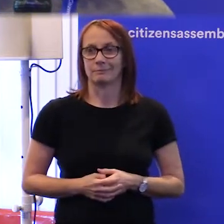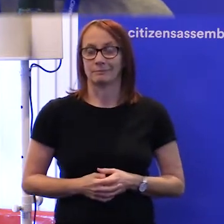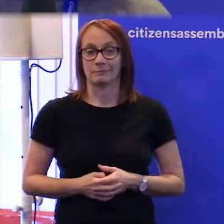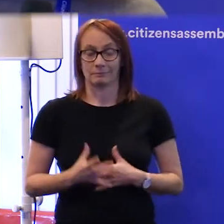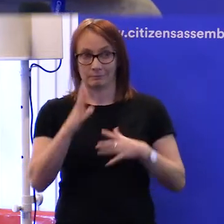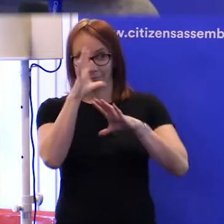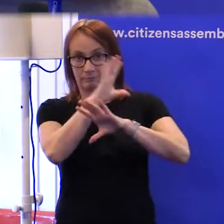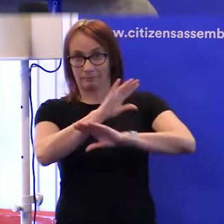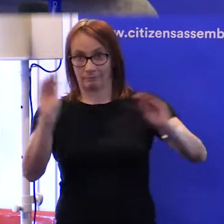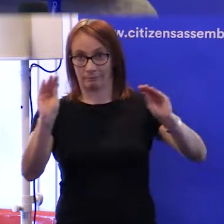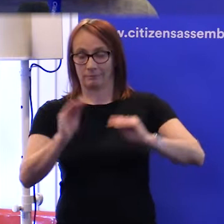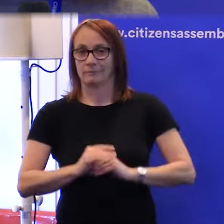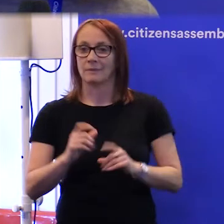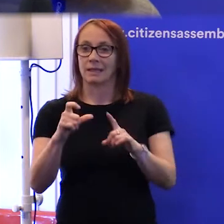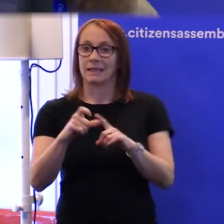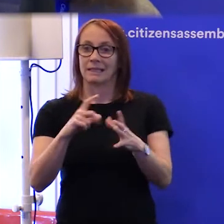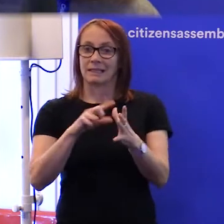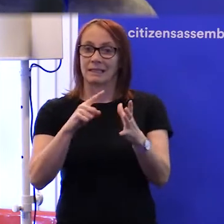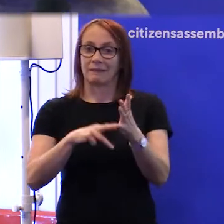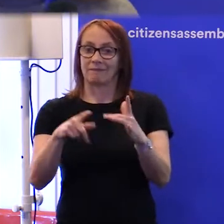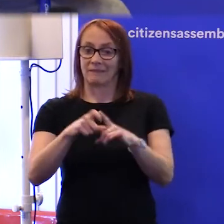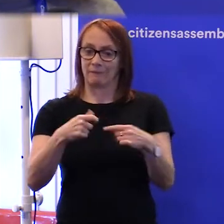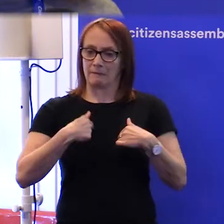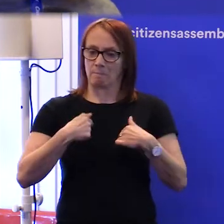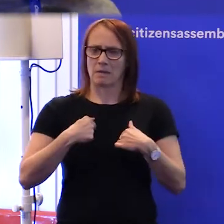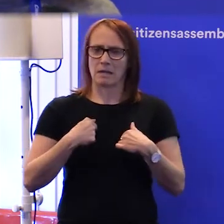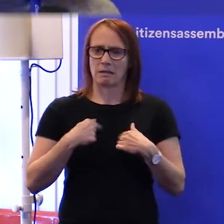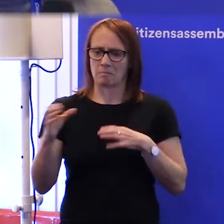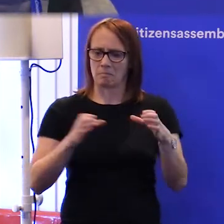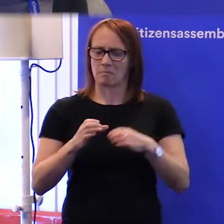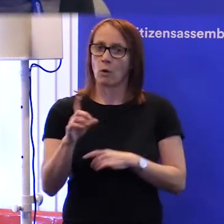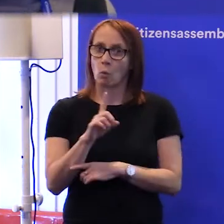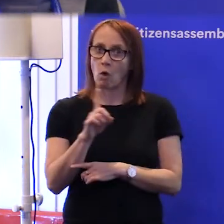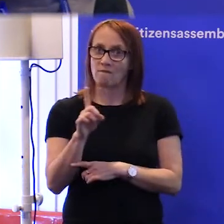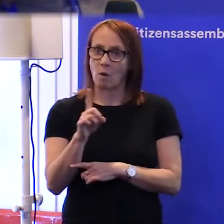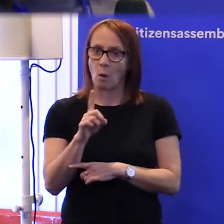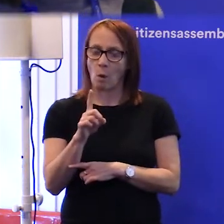to reiterate um that David and I were appointed to make sure that the Assembly